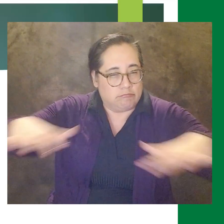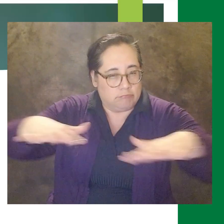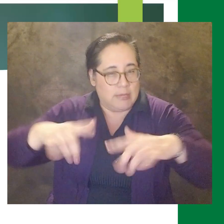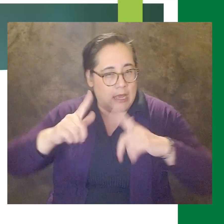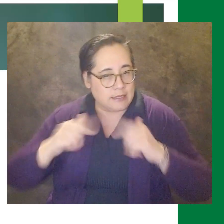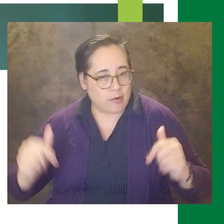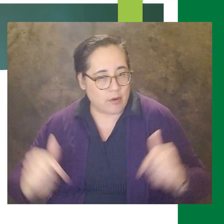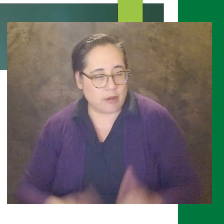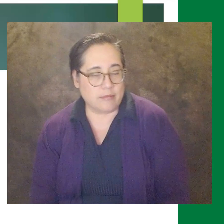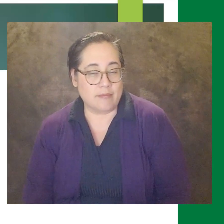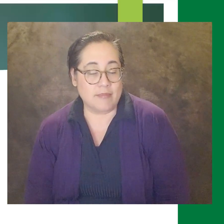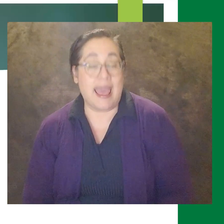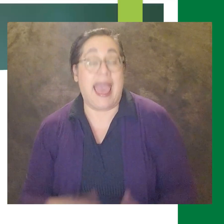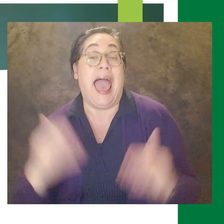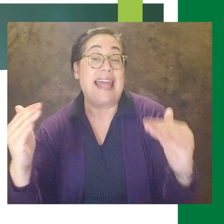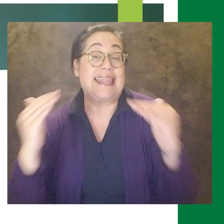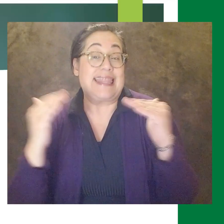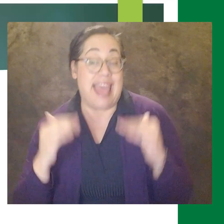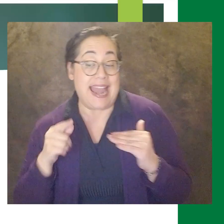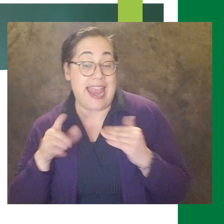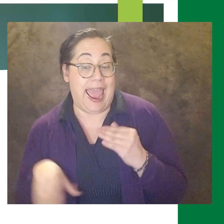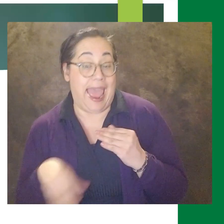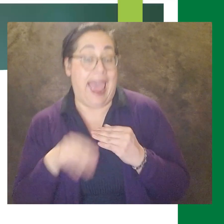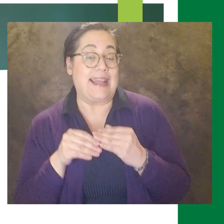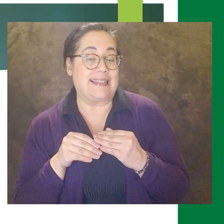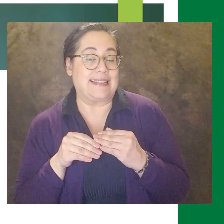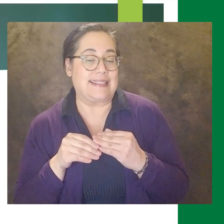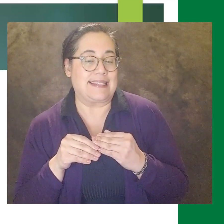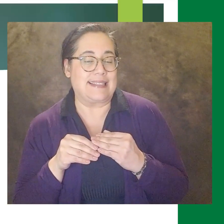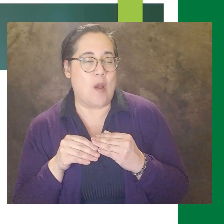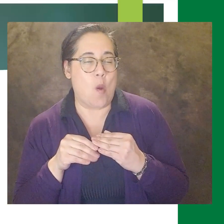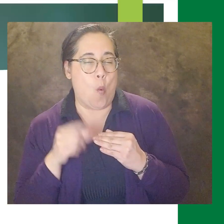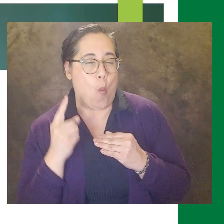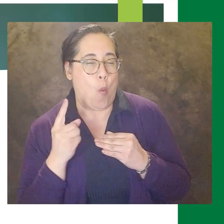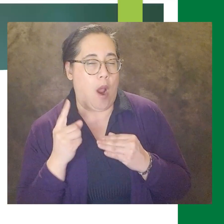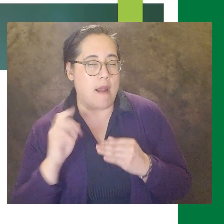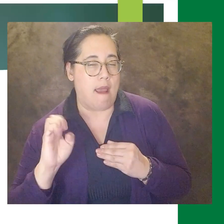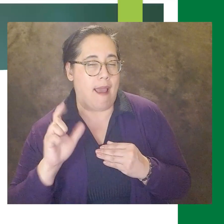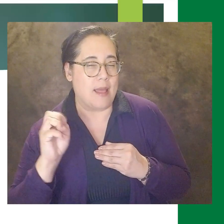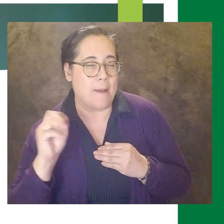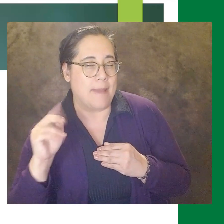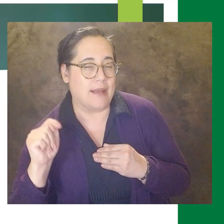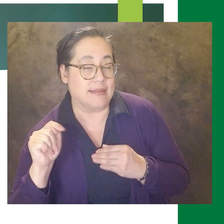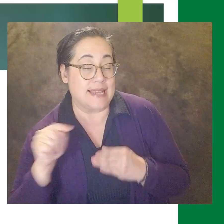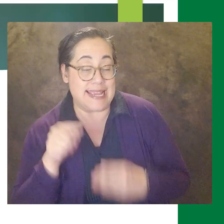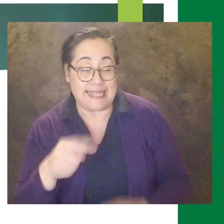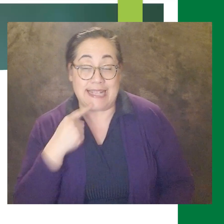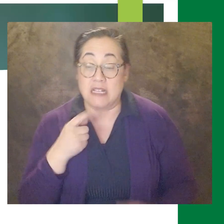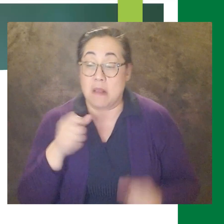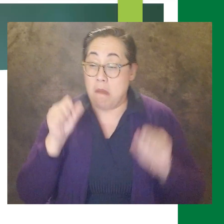And then he adds a key element, he says, in order to have a higher level ...